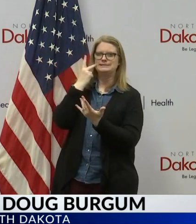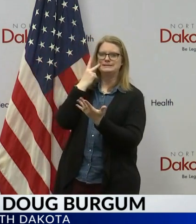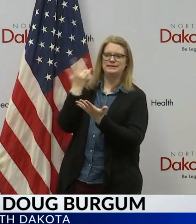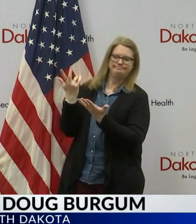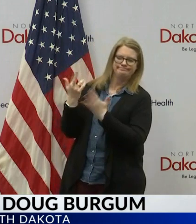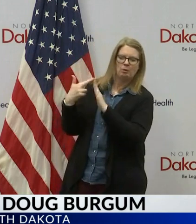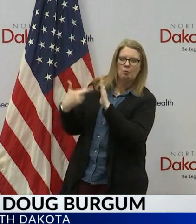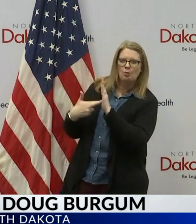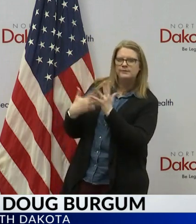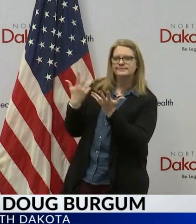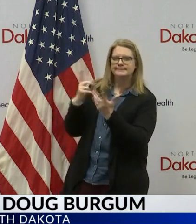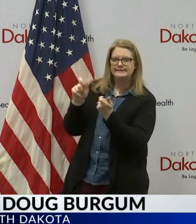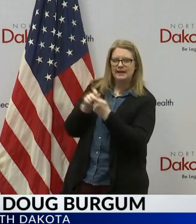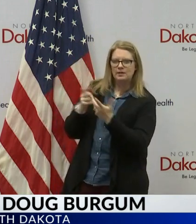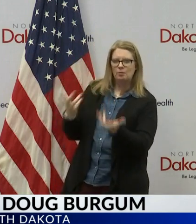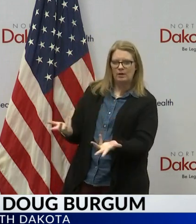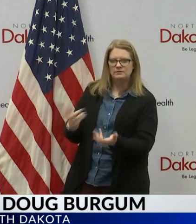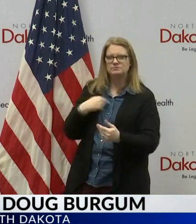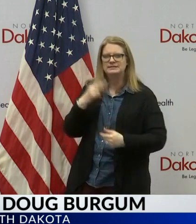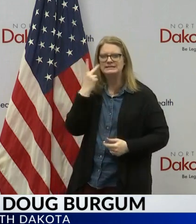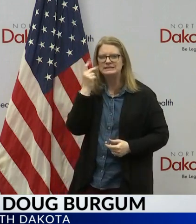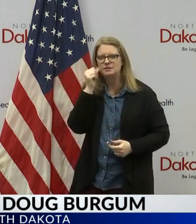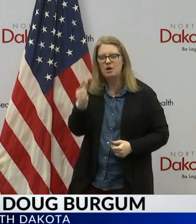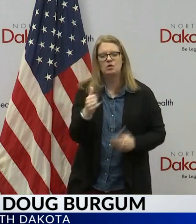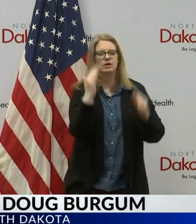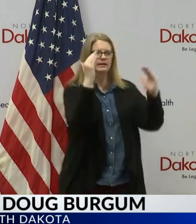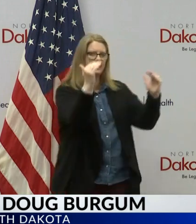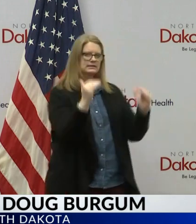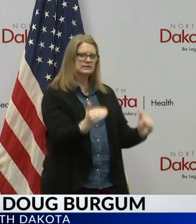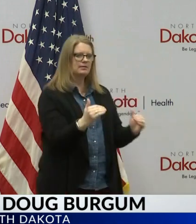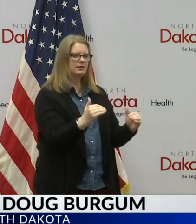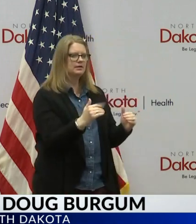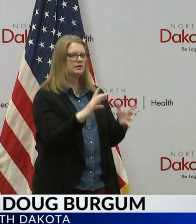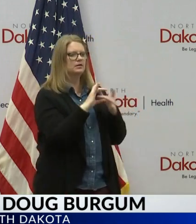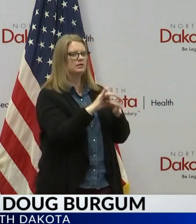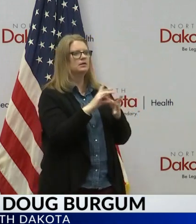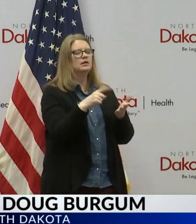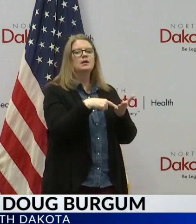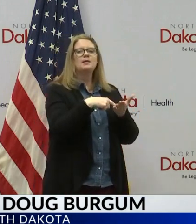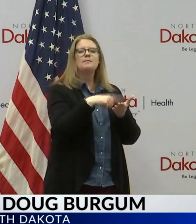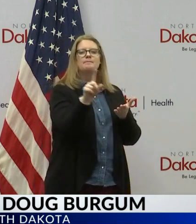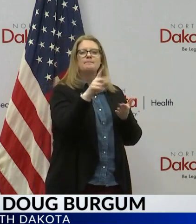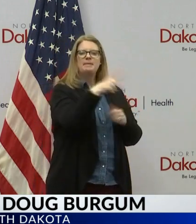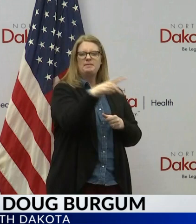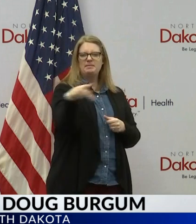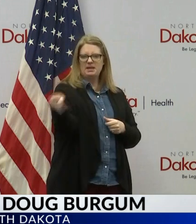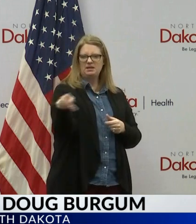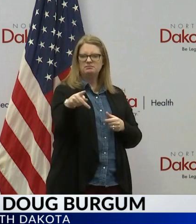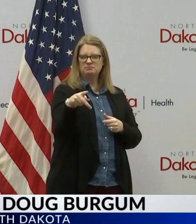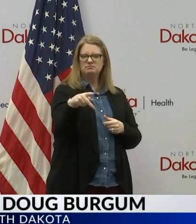SUPPORT THE FUND WHICH IS WHERE THEY ARE EMPLOYING THOSE DOLLARS AND GUIDANCE WILL BE